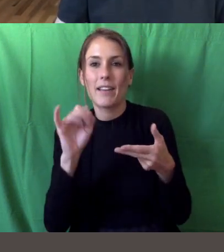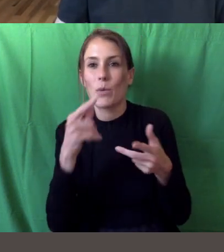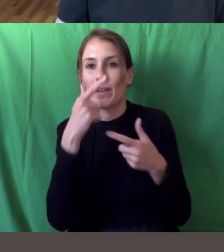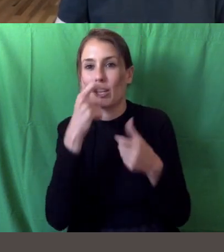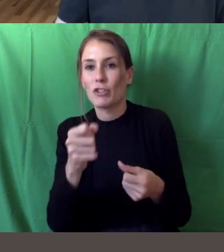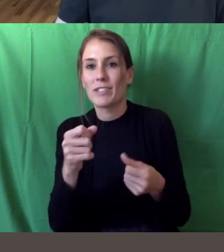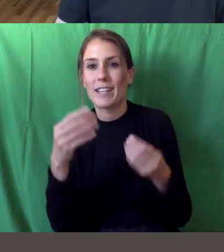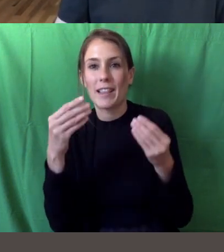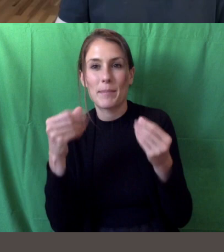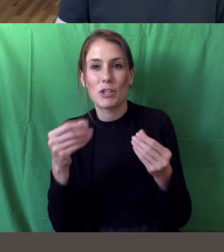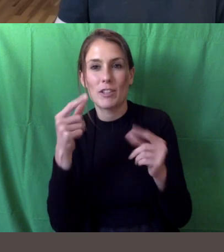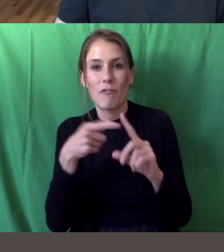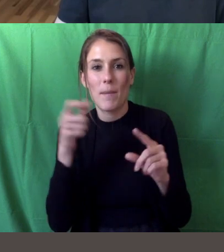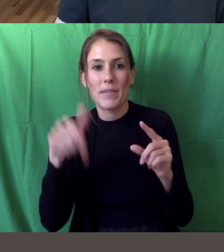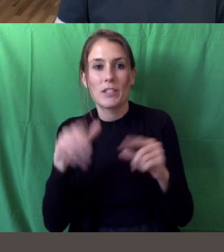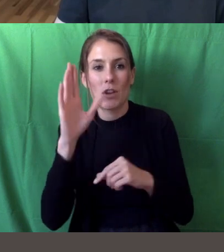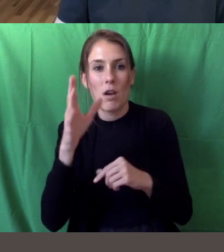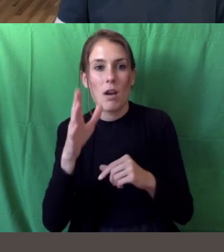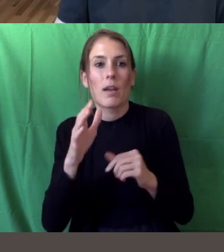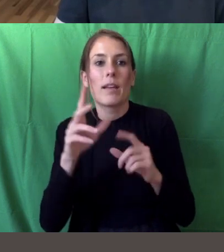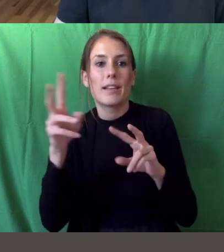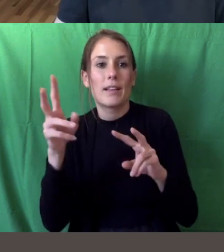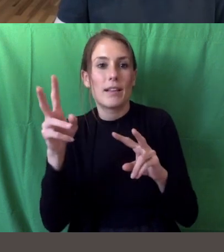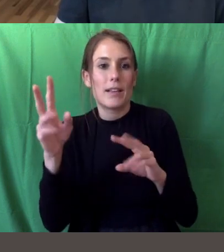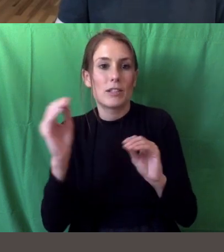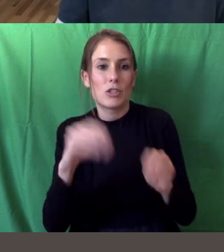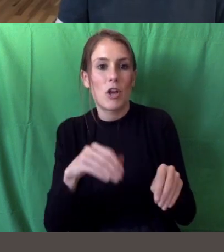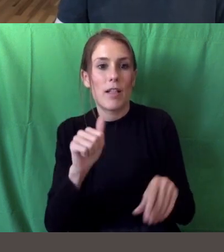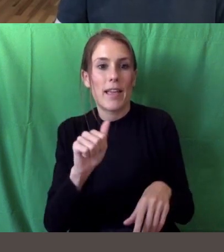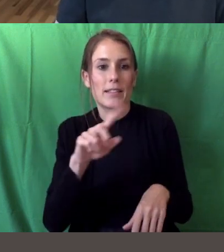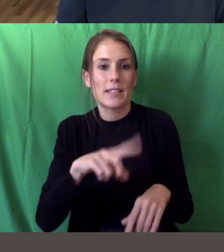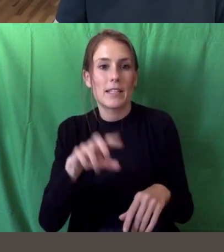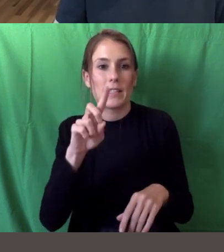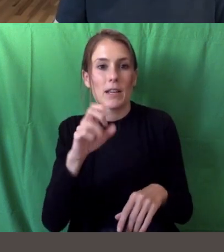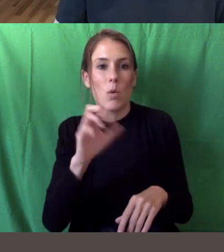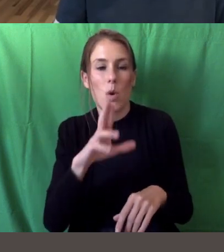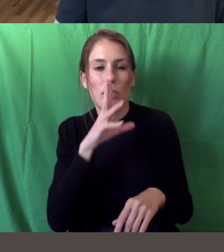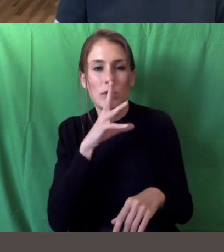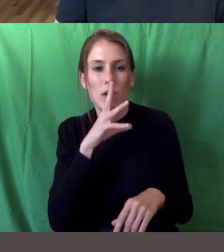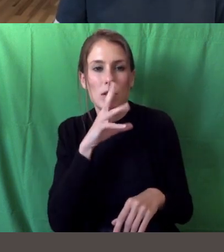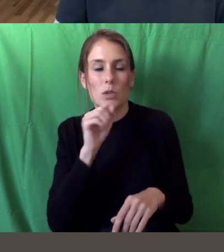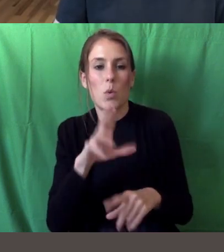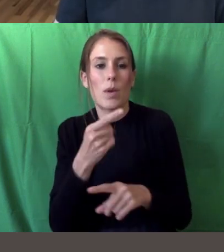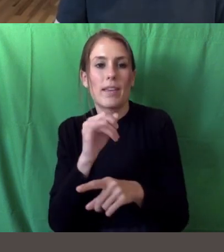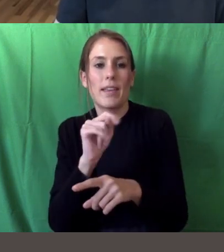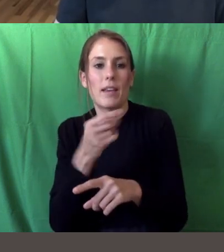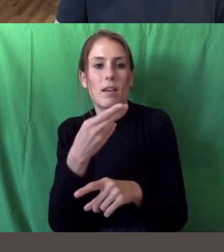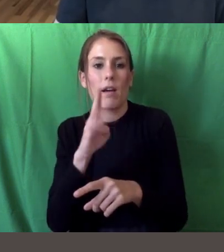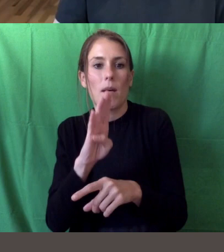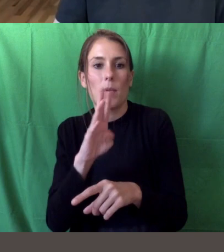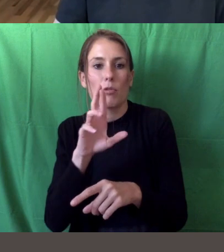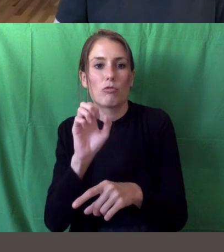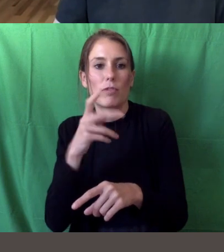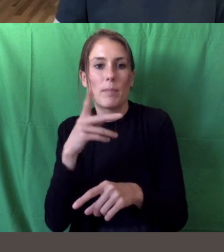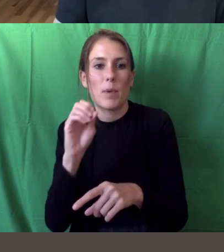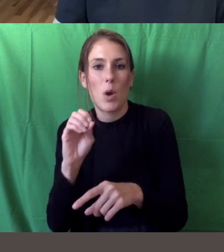interested in the materials from this talk, installing azd or our docs, or checking out our GitHub repo. Everything is open source.